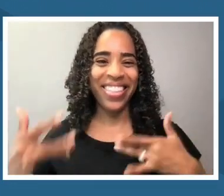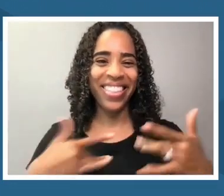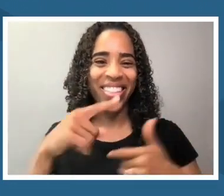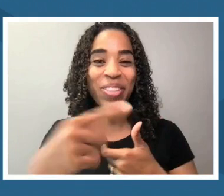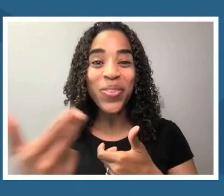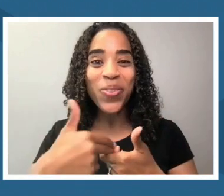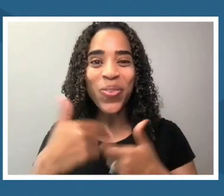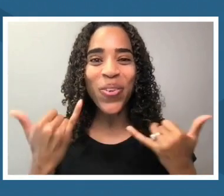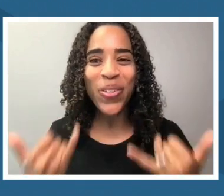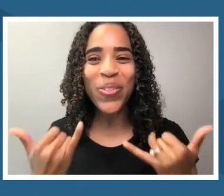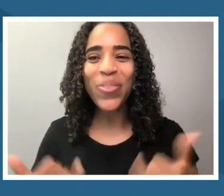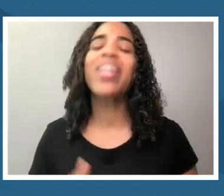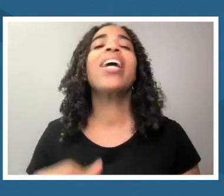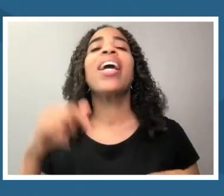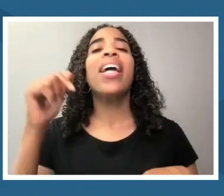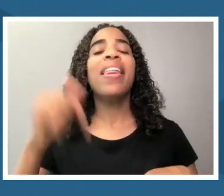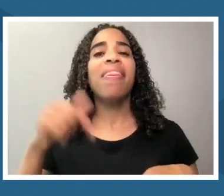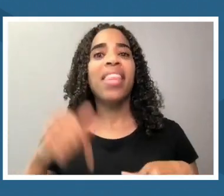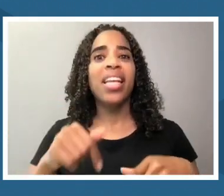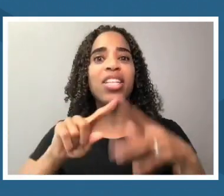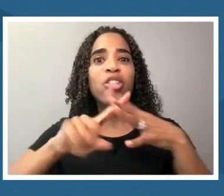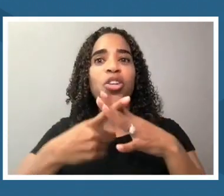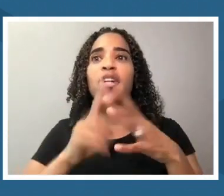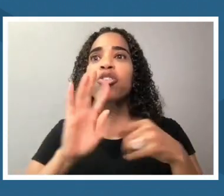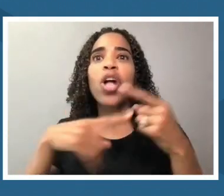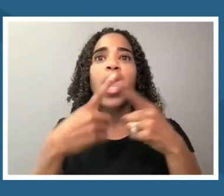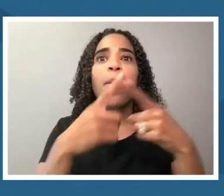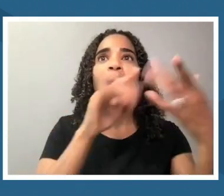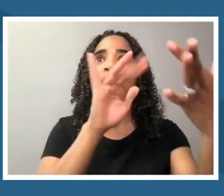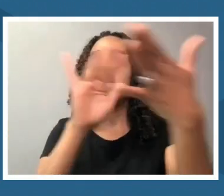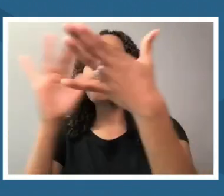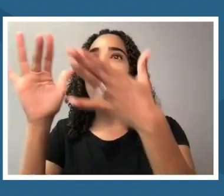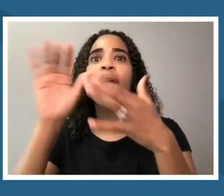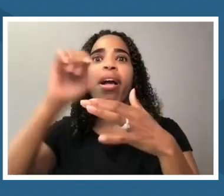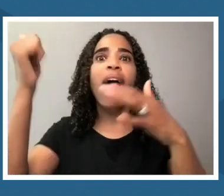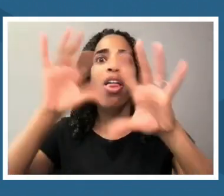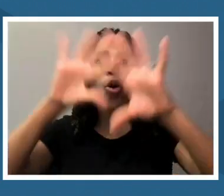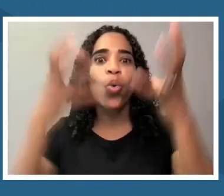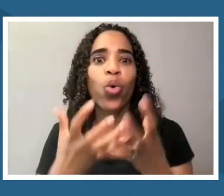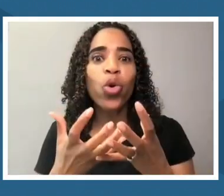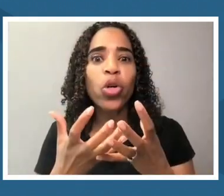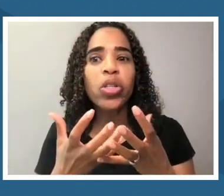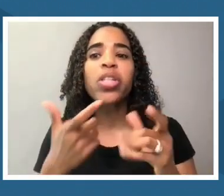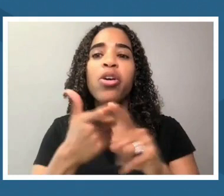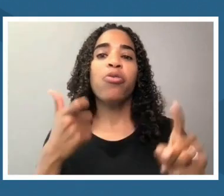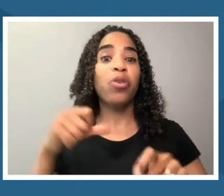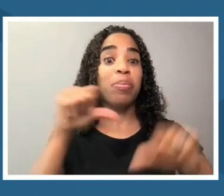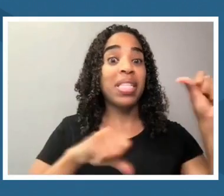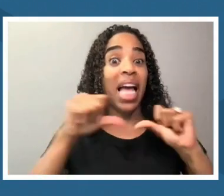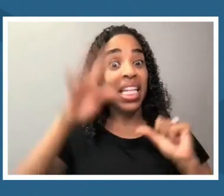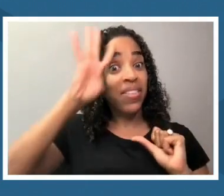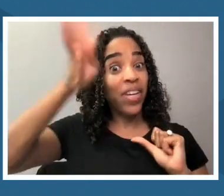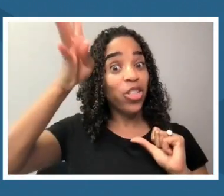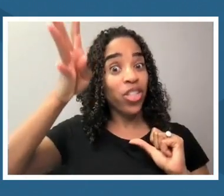a session on exploring alien worlds from